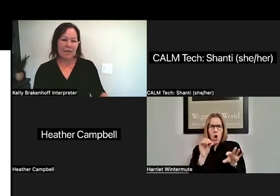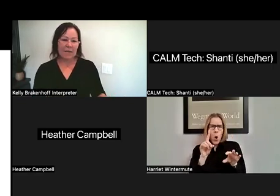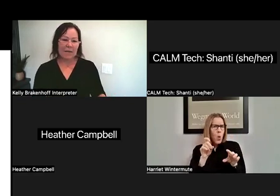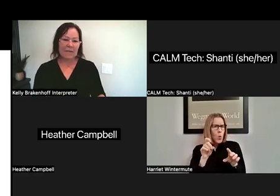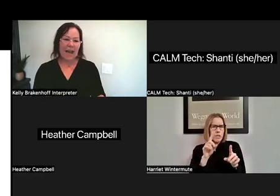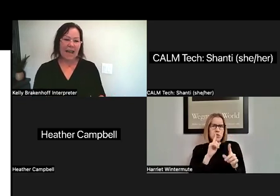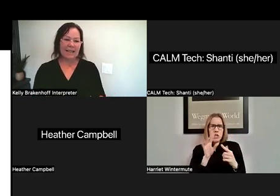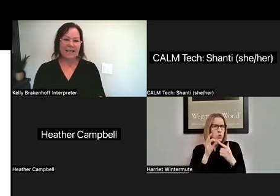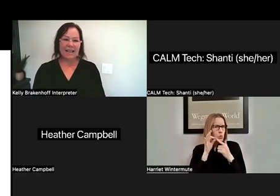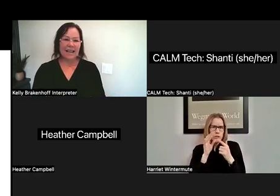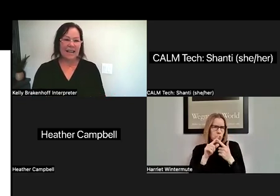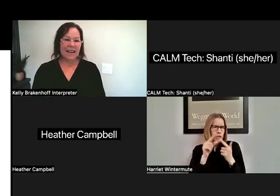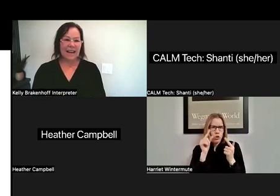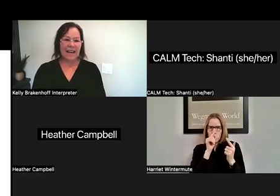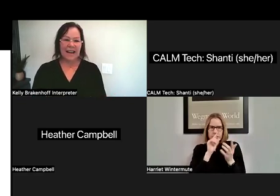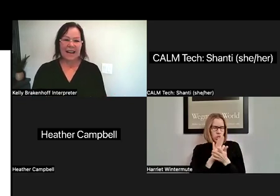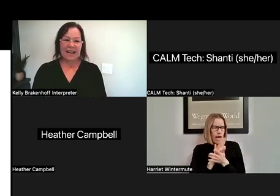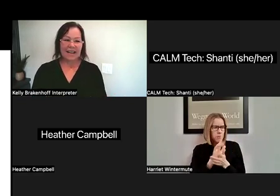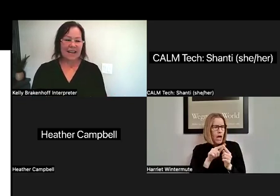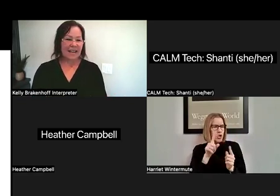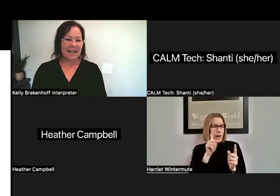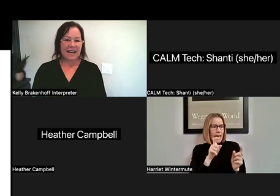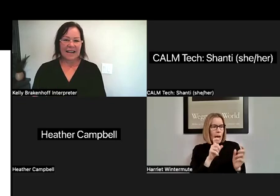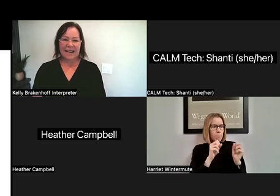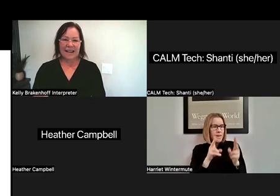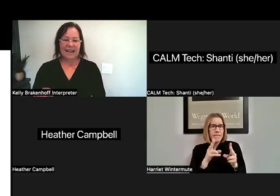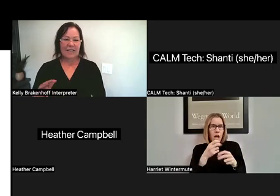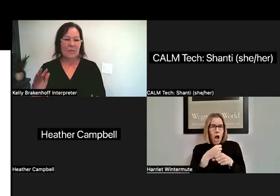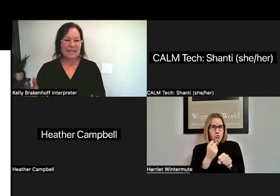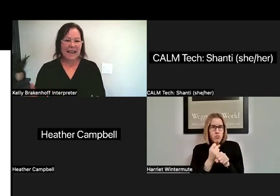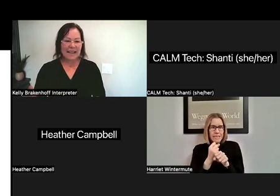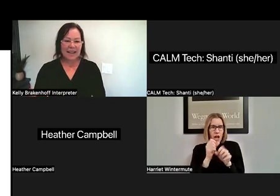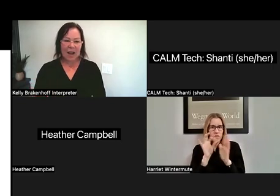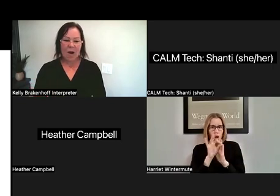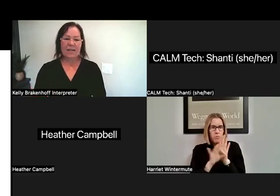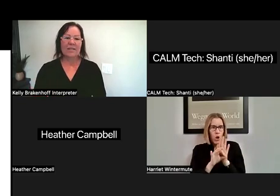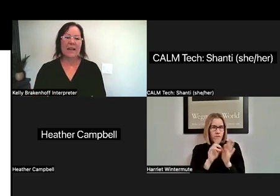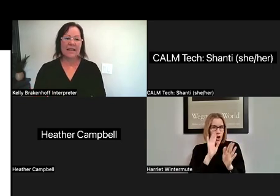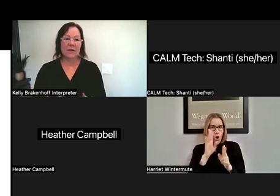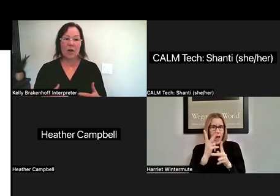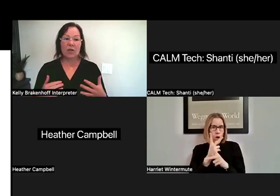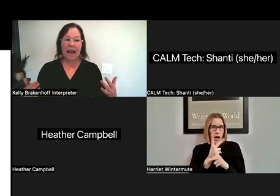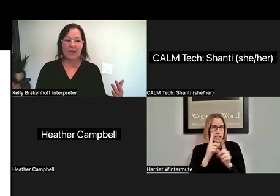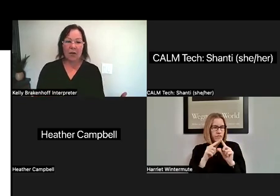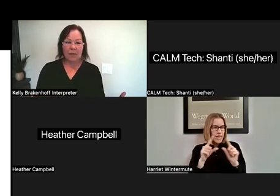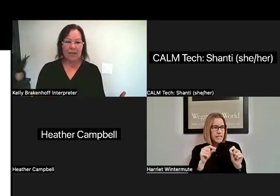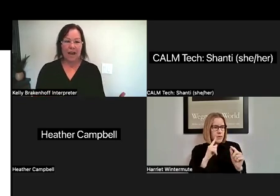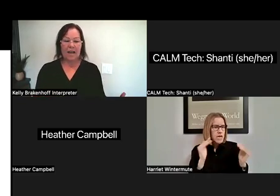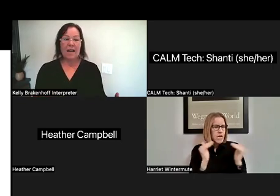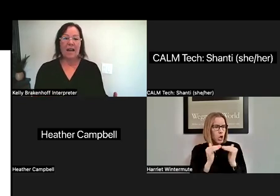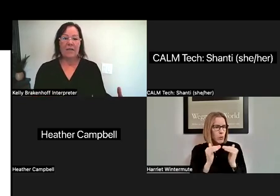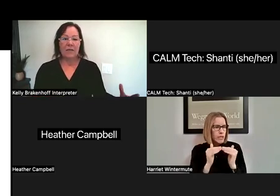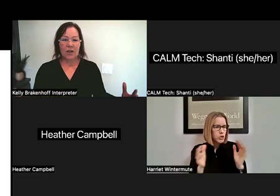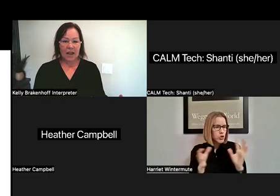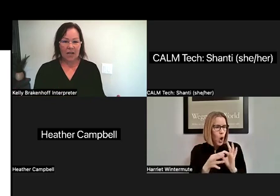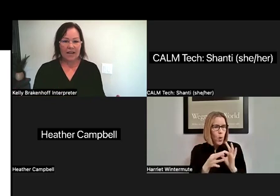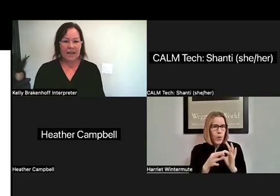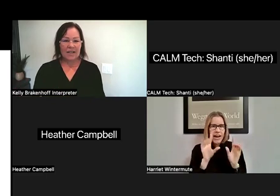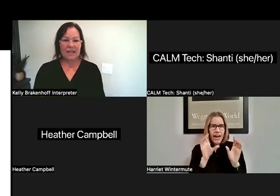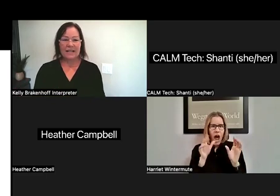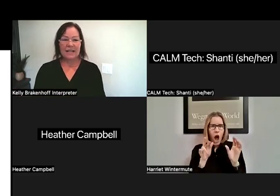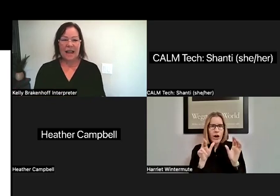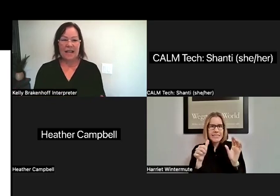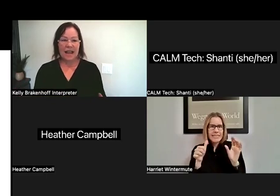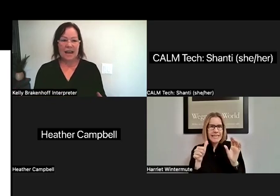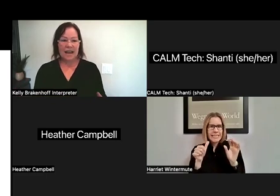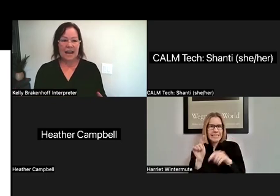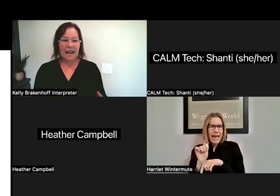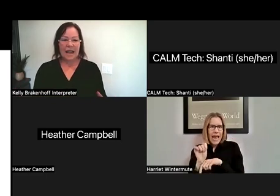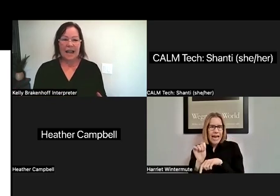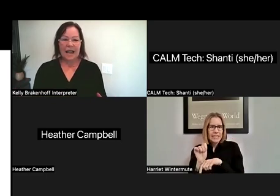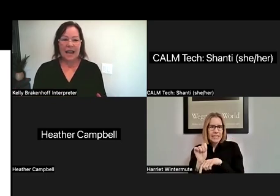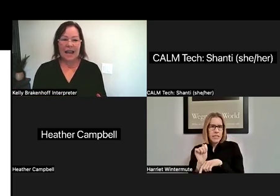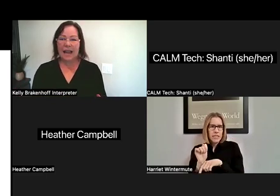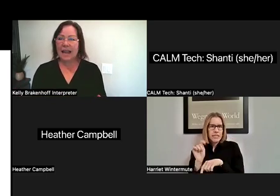from that presentation I watched because it will create a formula for your calculations and then